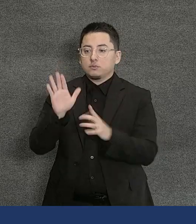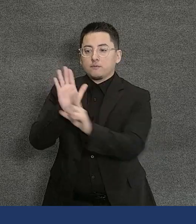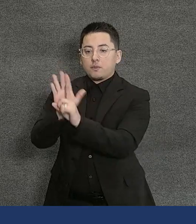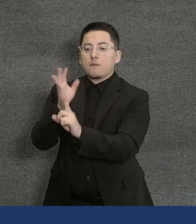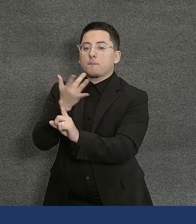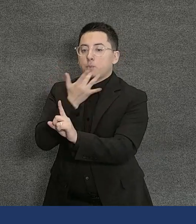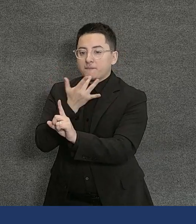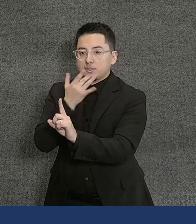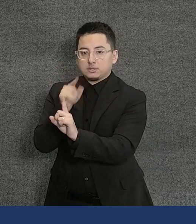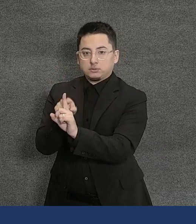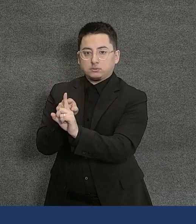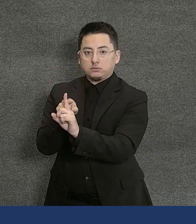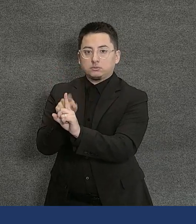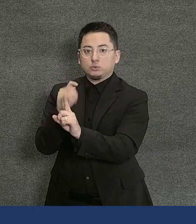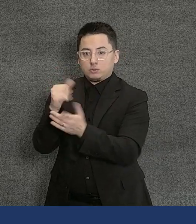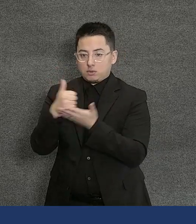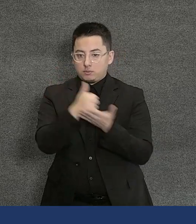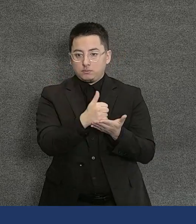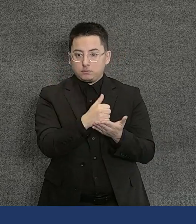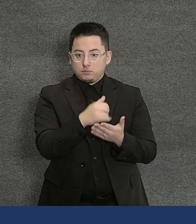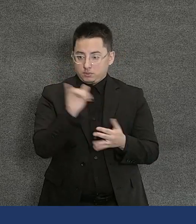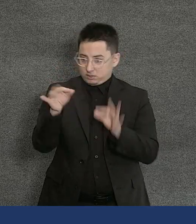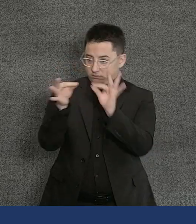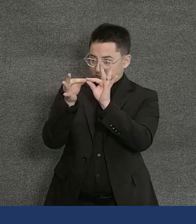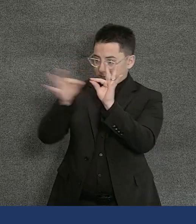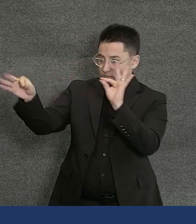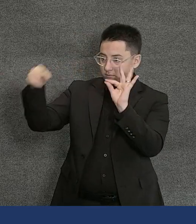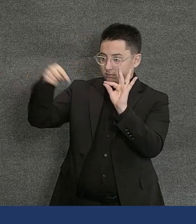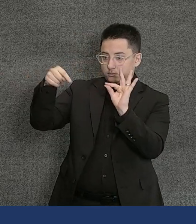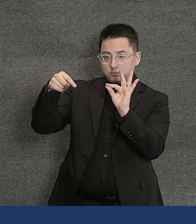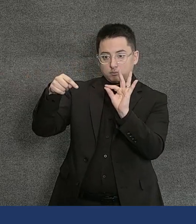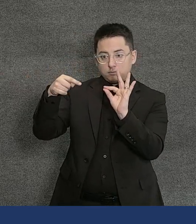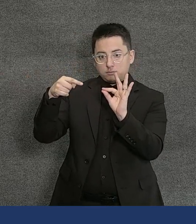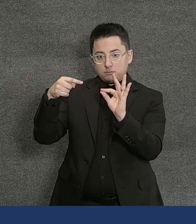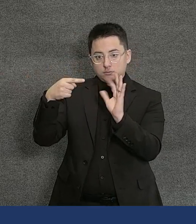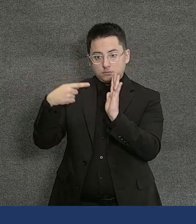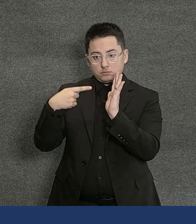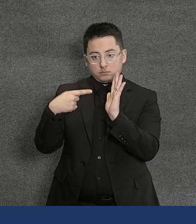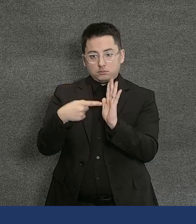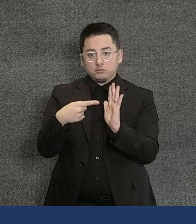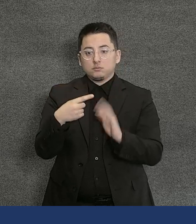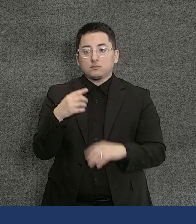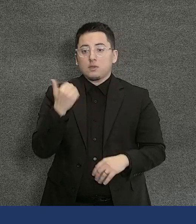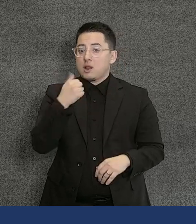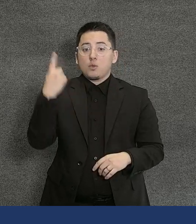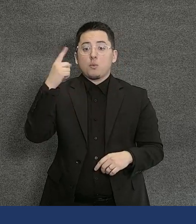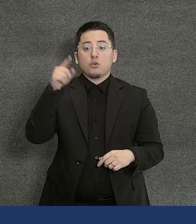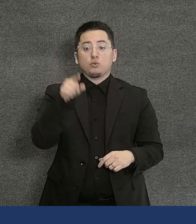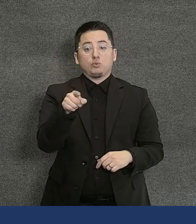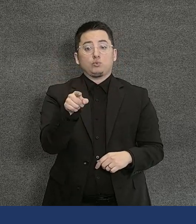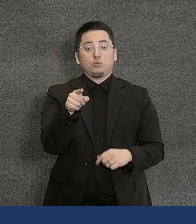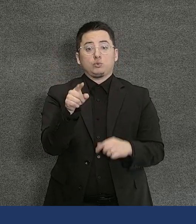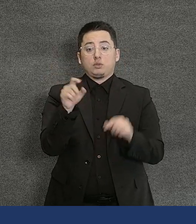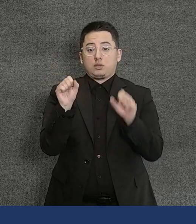That's what the Voting Rights Act said. It didn't say, you can have anyone help you want unless they've helped three other people.